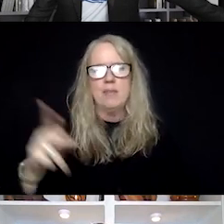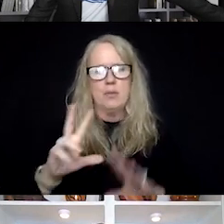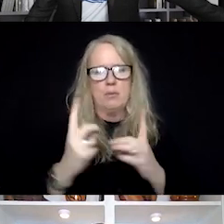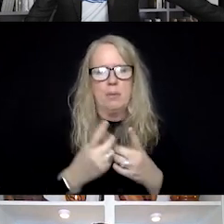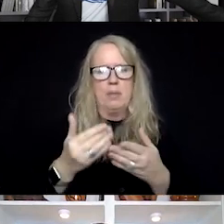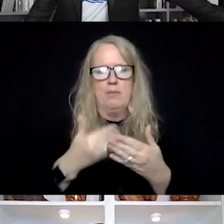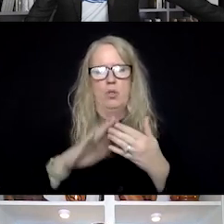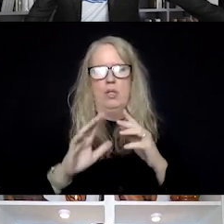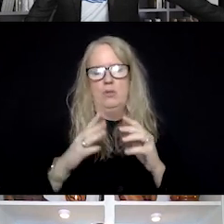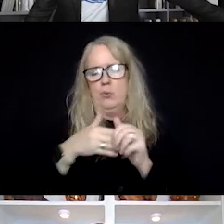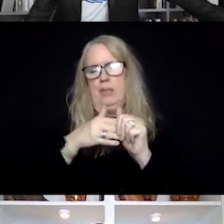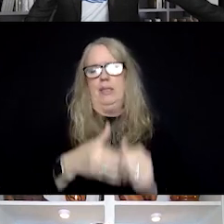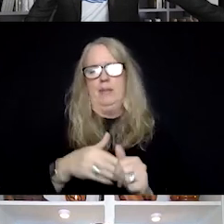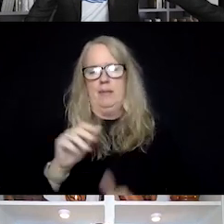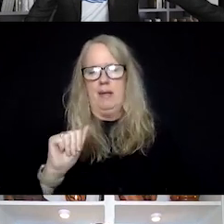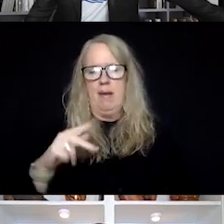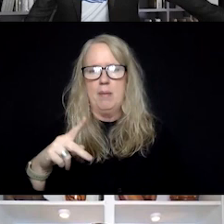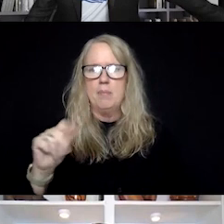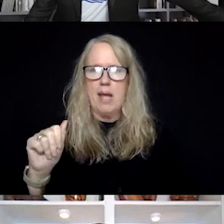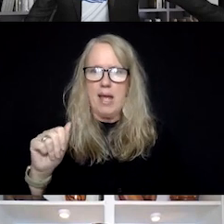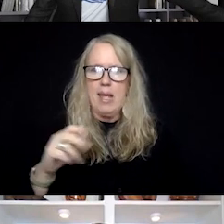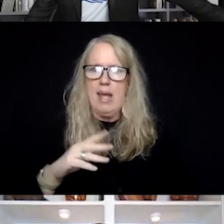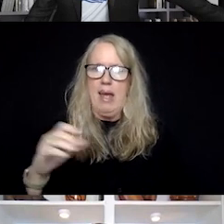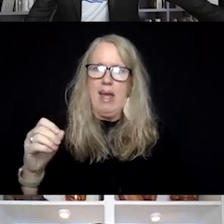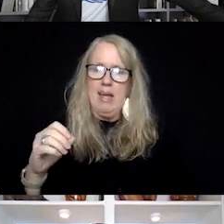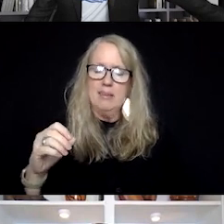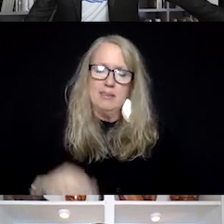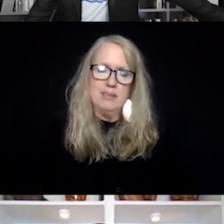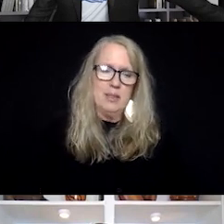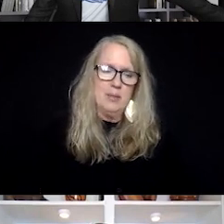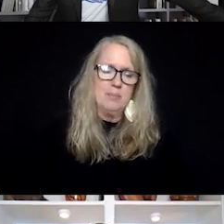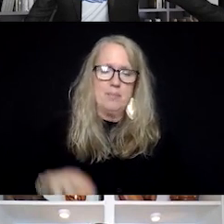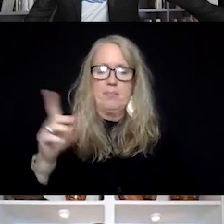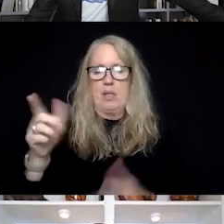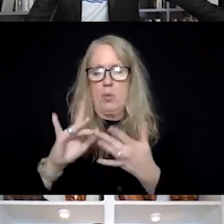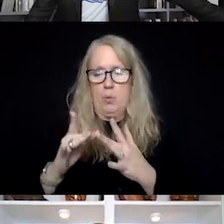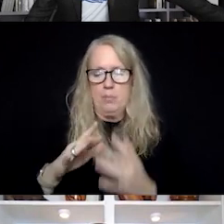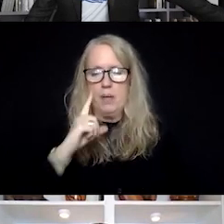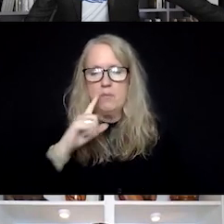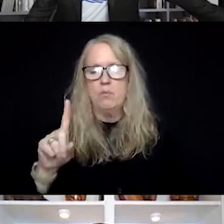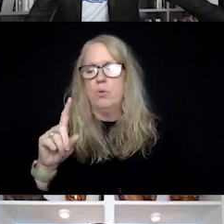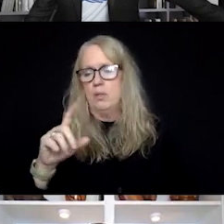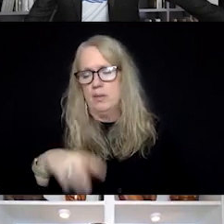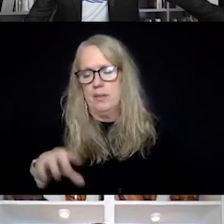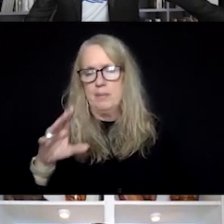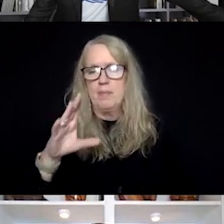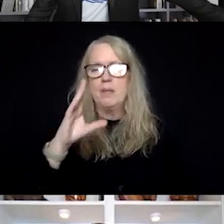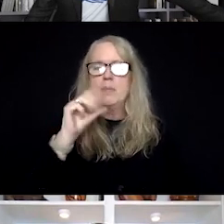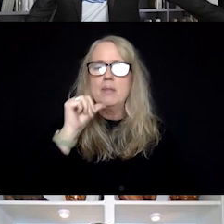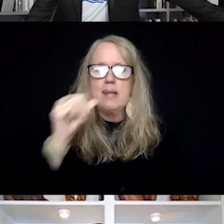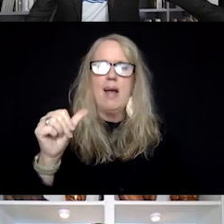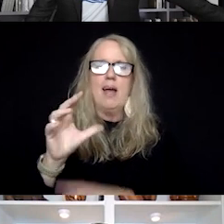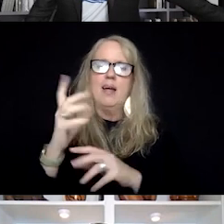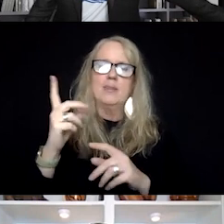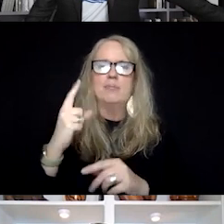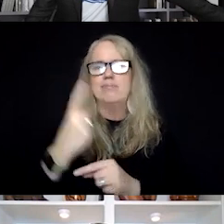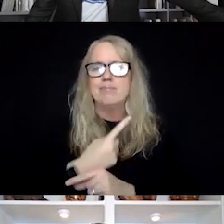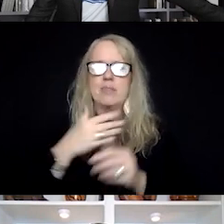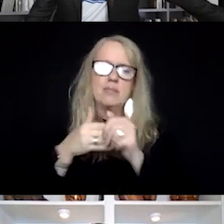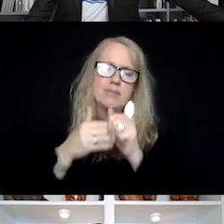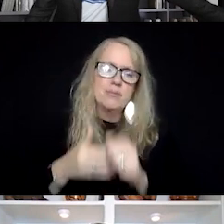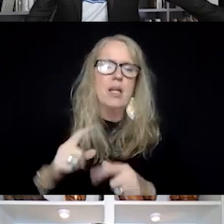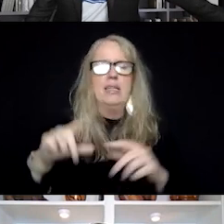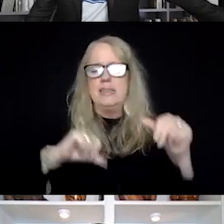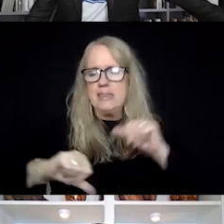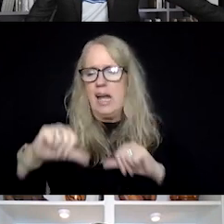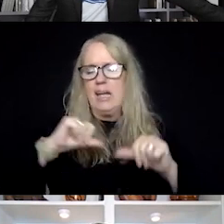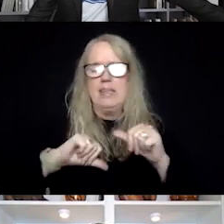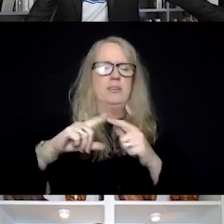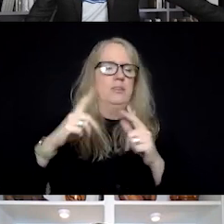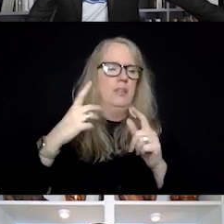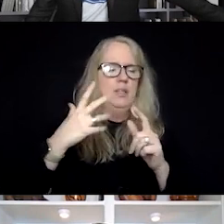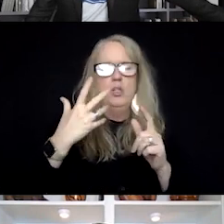THE APA. IT TALKS ABOUT HIM EMPLOYING SCIENCE, TRADITIONALITY,